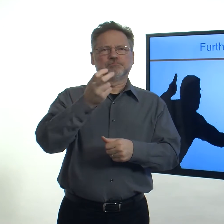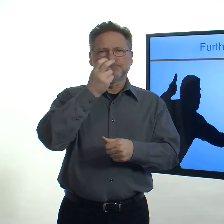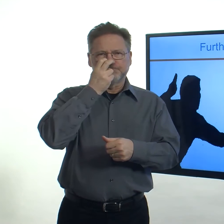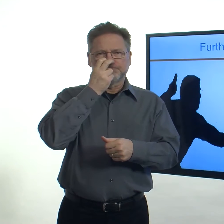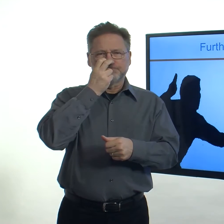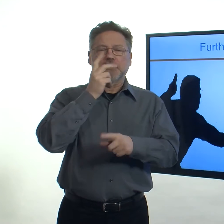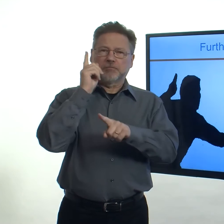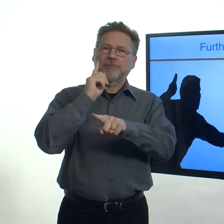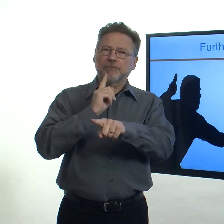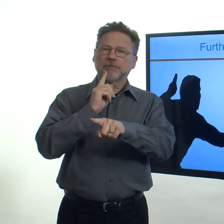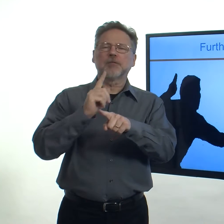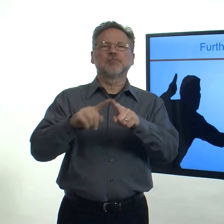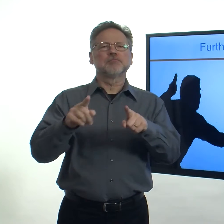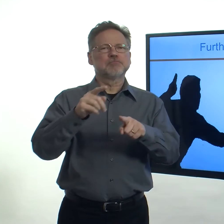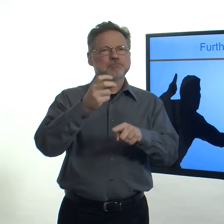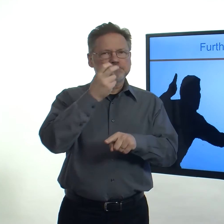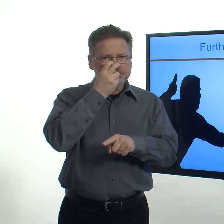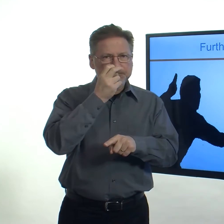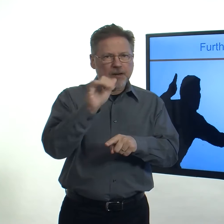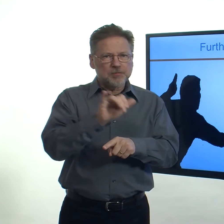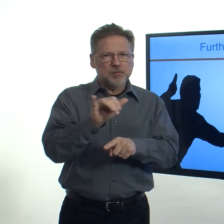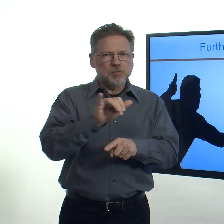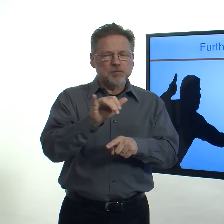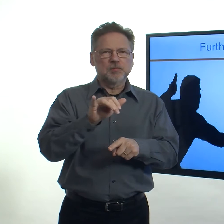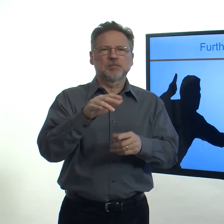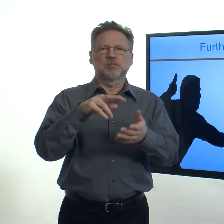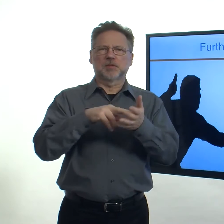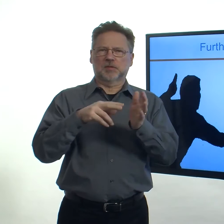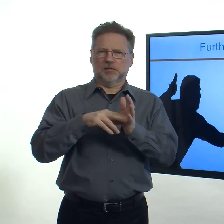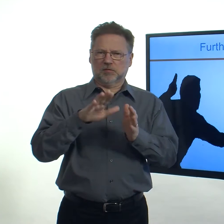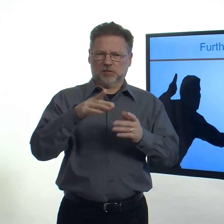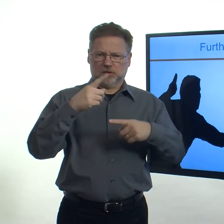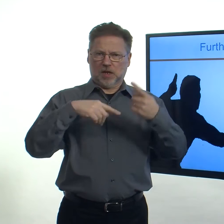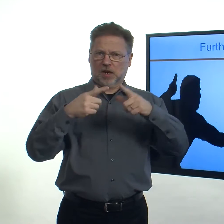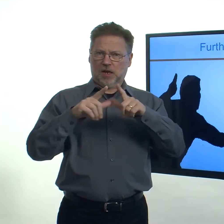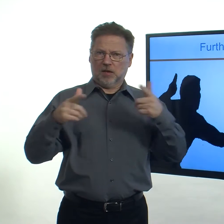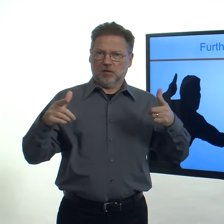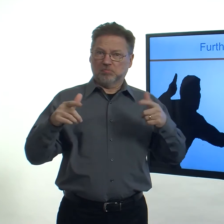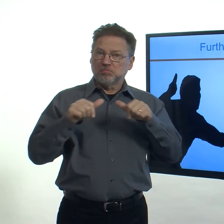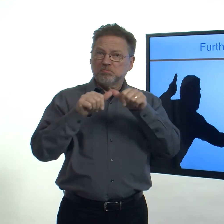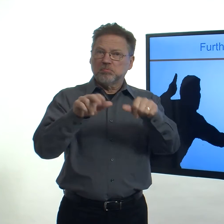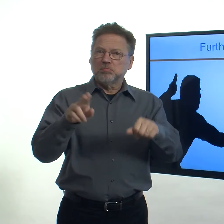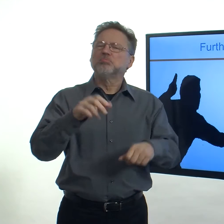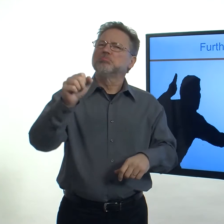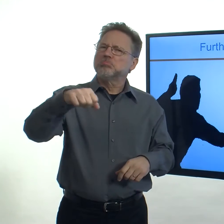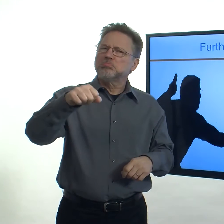blind as well. You would still continue using sign language.